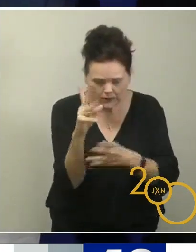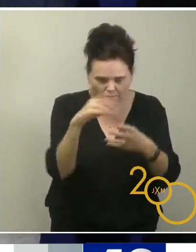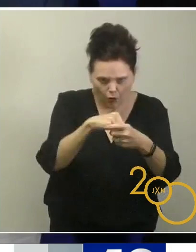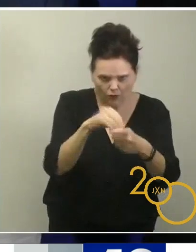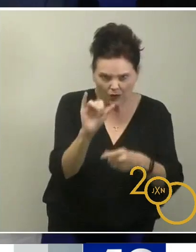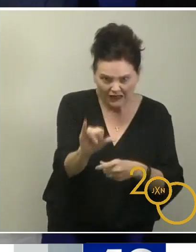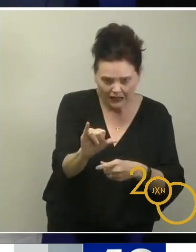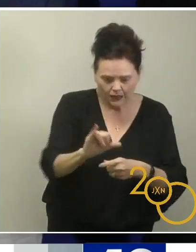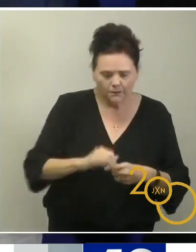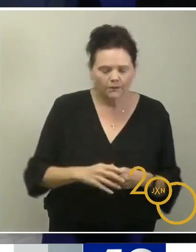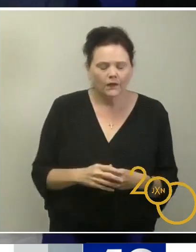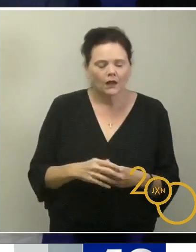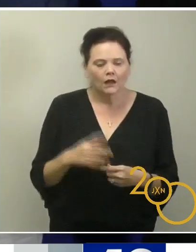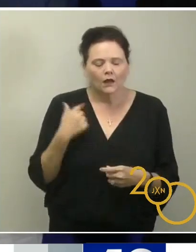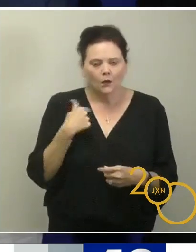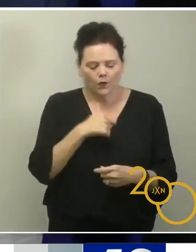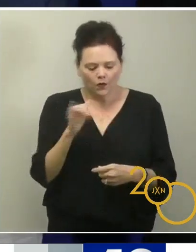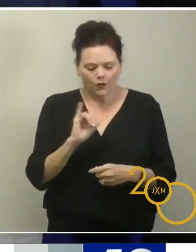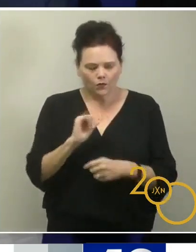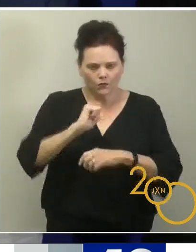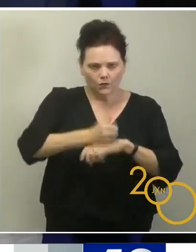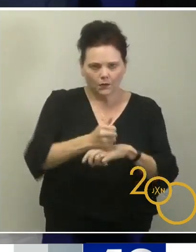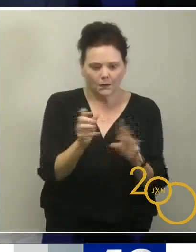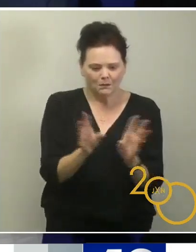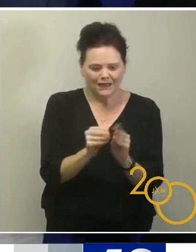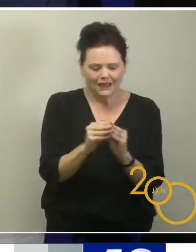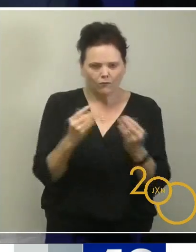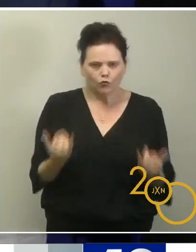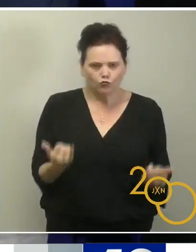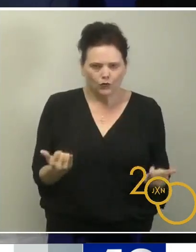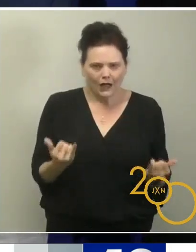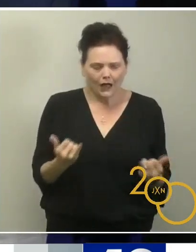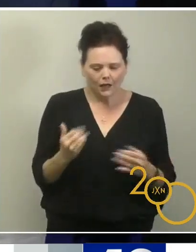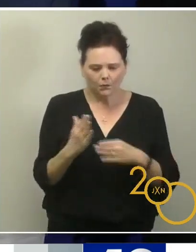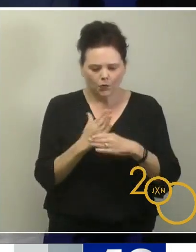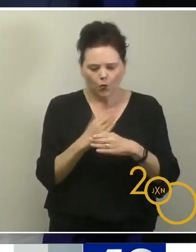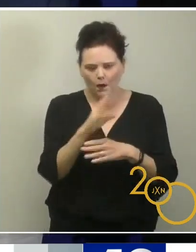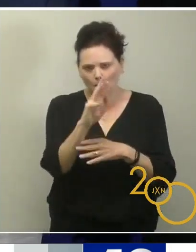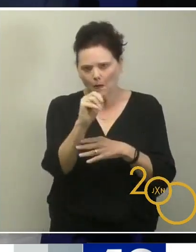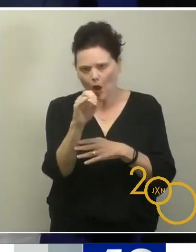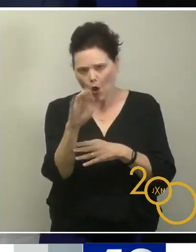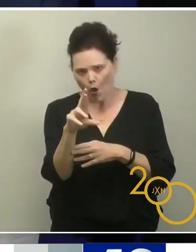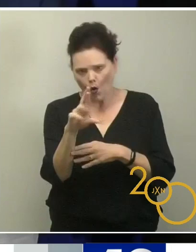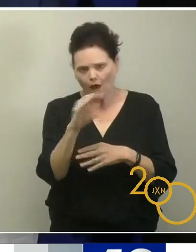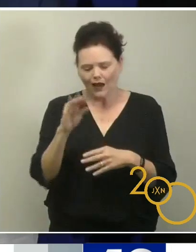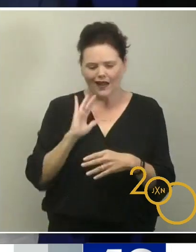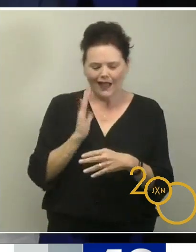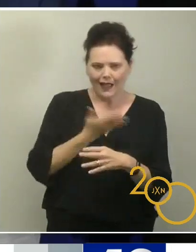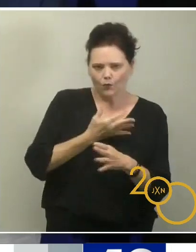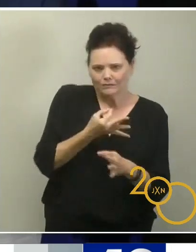AN EXTENDED PERIOD. OVER THE WEEKEND, WE STARTED DEVELOPING WATER DISTRIBUTION PLANS, SOURCING TANKERS AND ASSESSING ALL OF THE RISK ASSOCIATED WITH AN EVENT LIKE THIS.